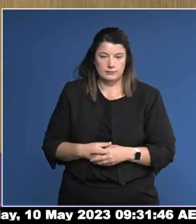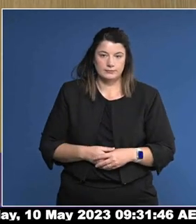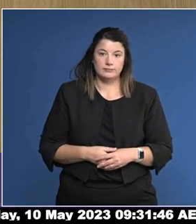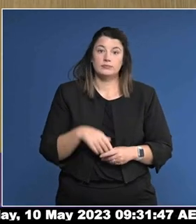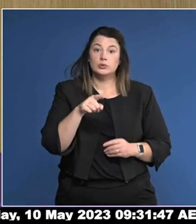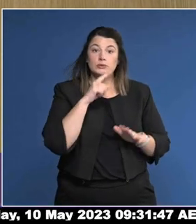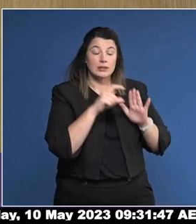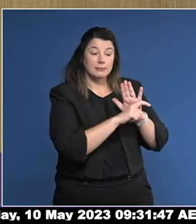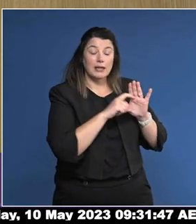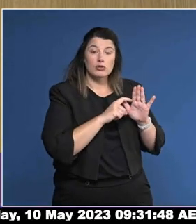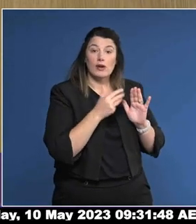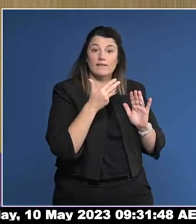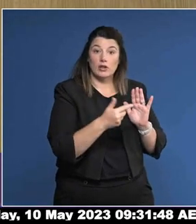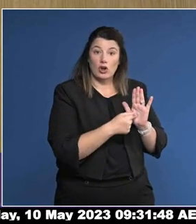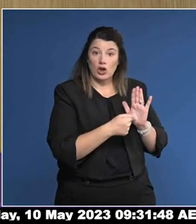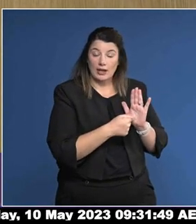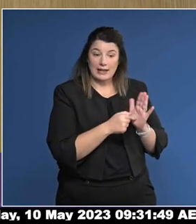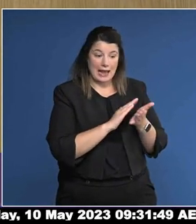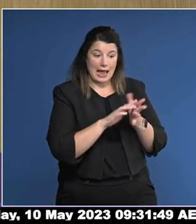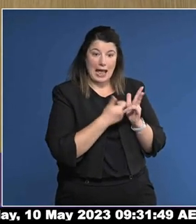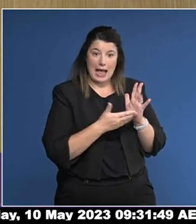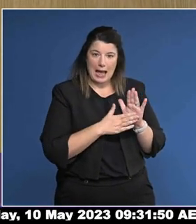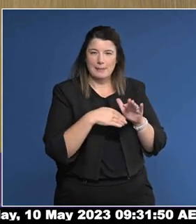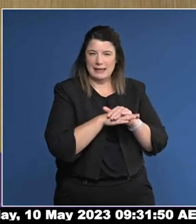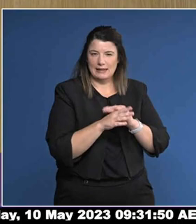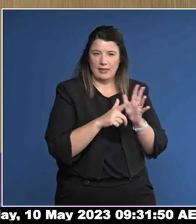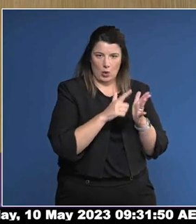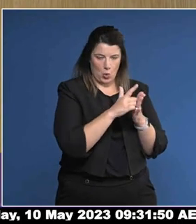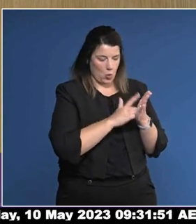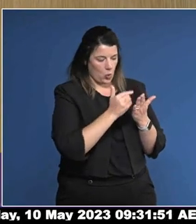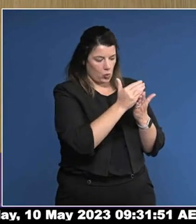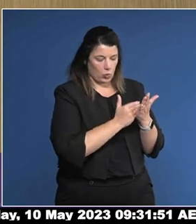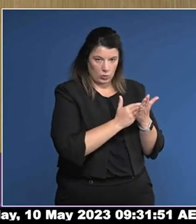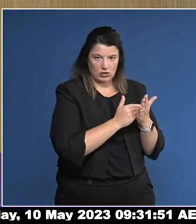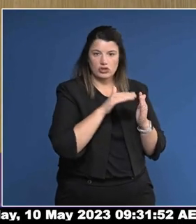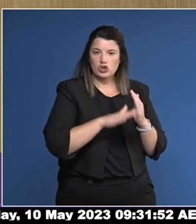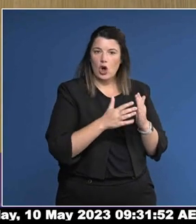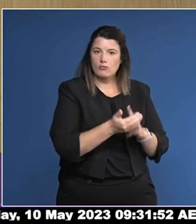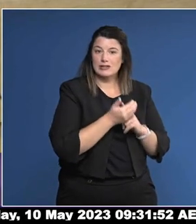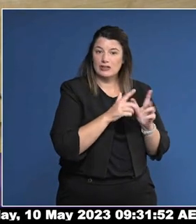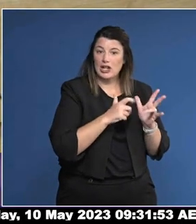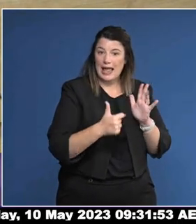"Harm to the child is defined in section 9(1) of the Child Protection Act." And you've described it as: